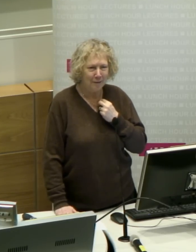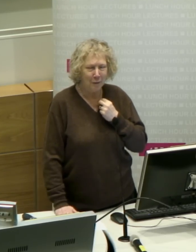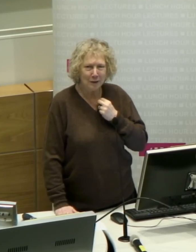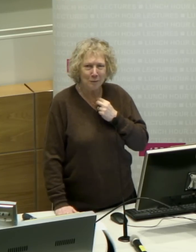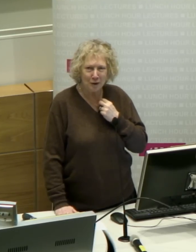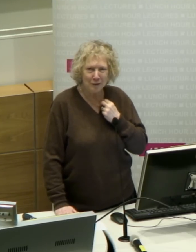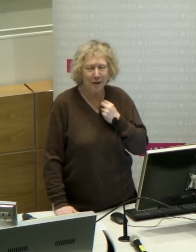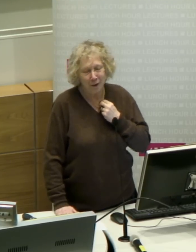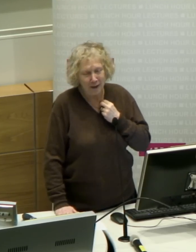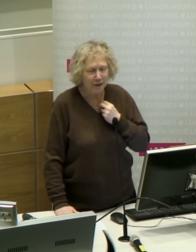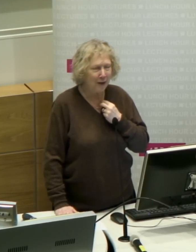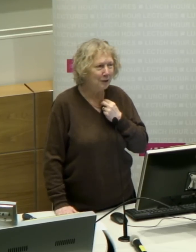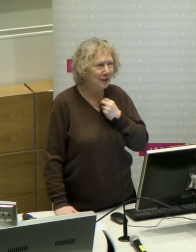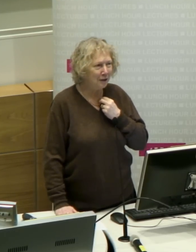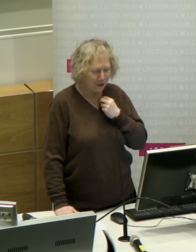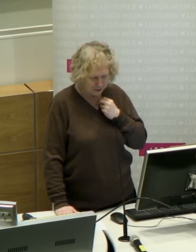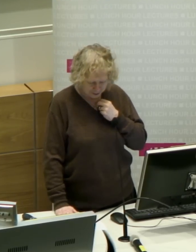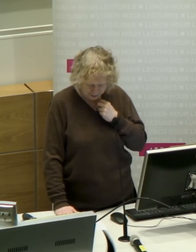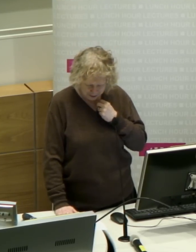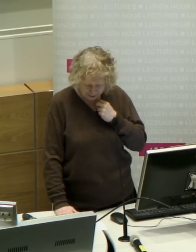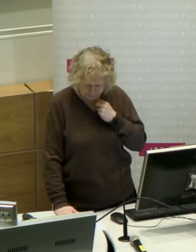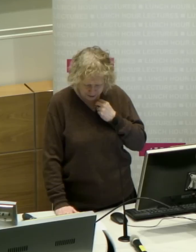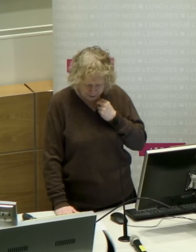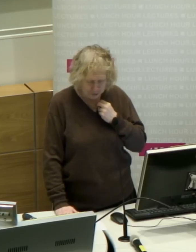..a Senior Wellcome Trust Fellow,